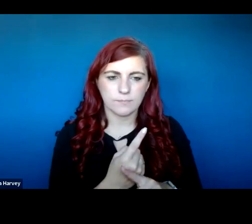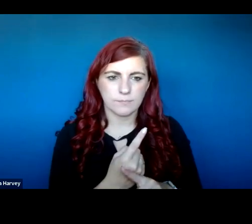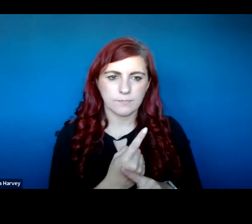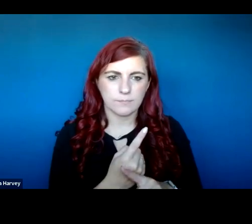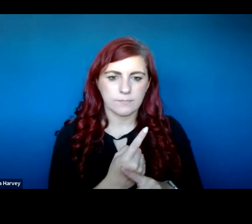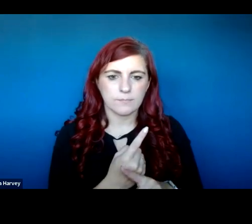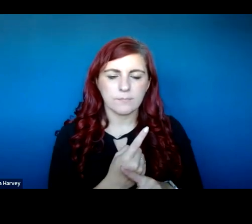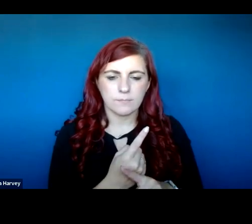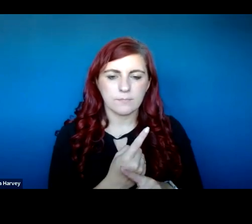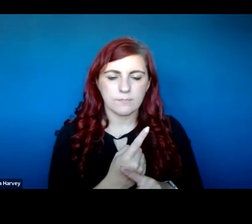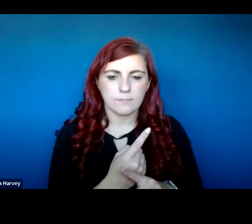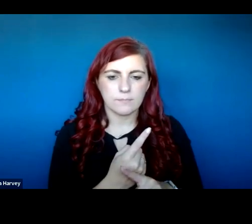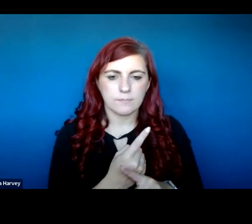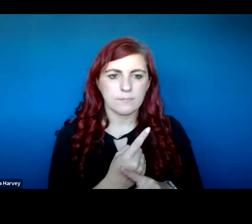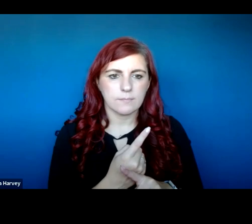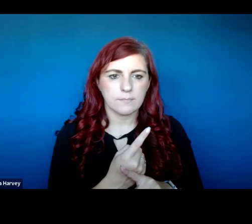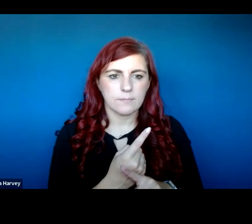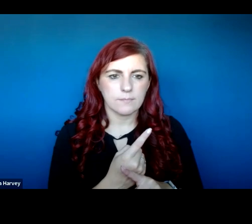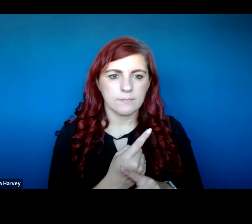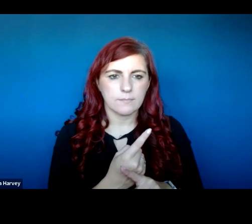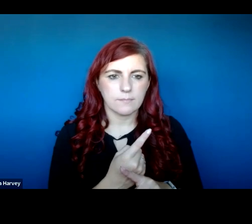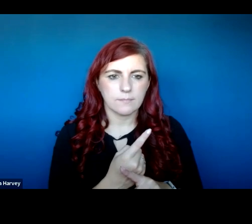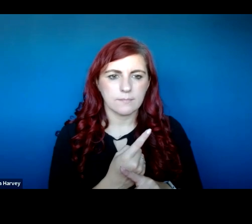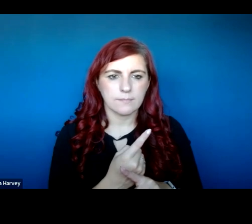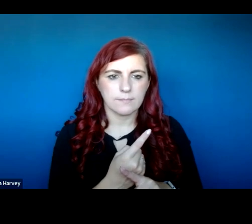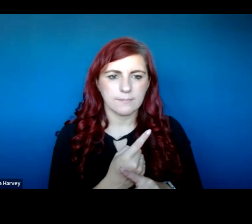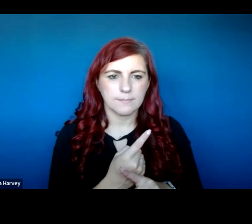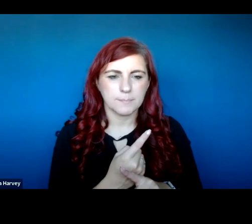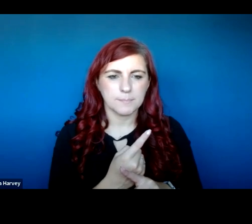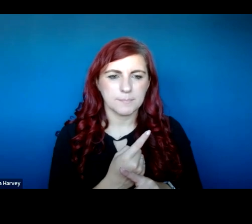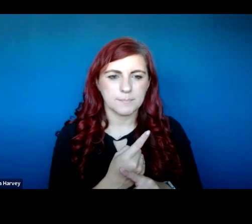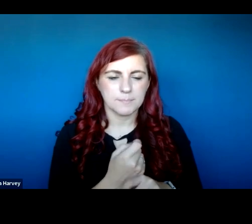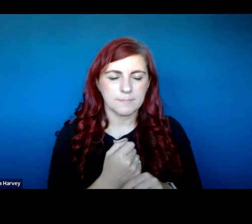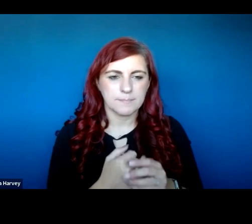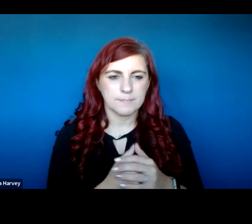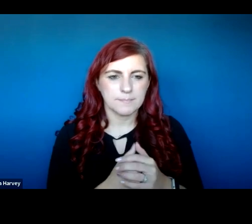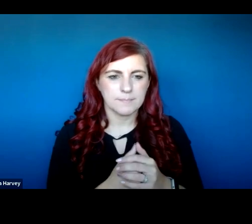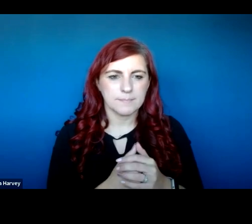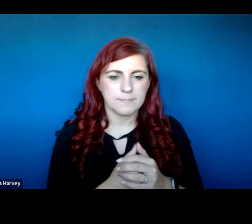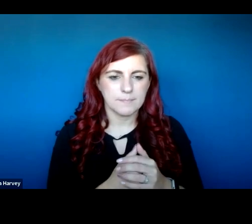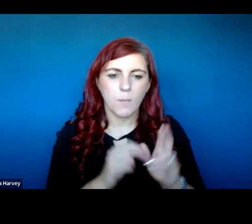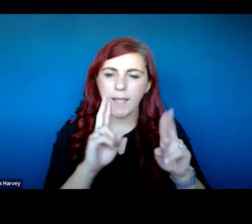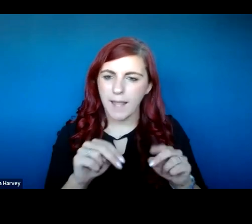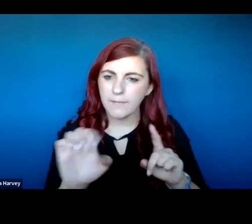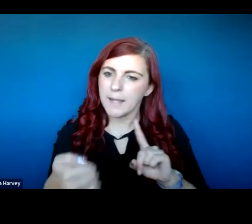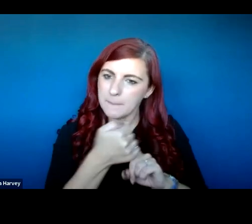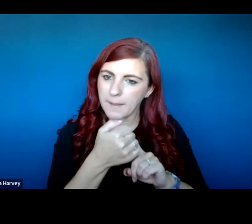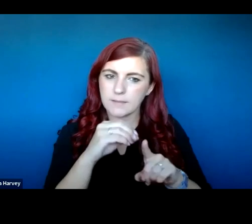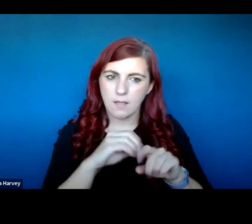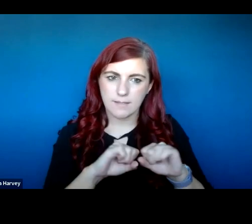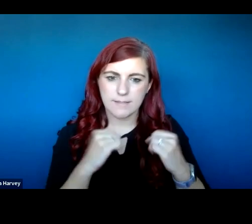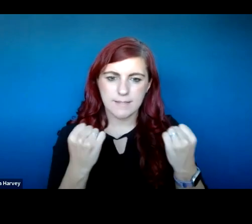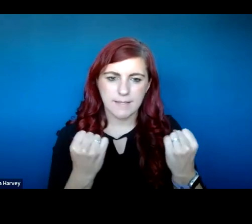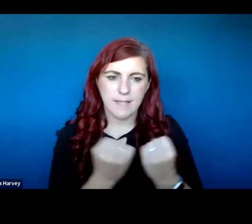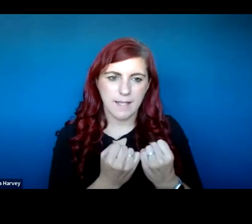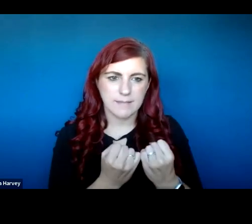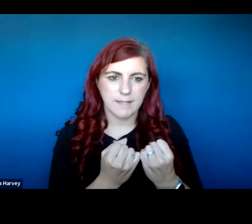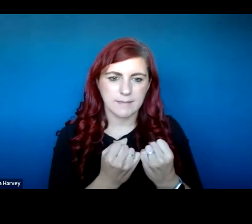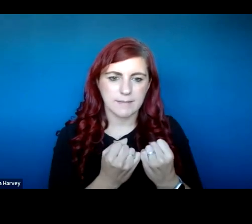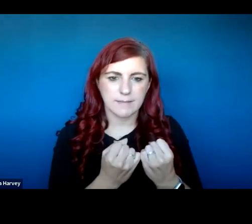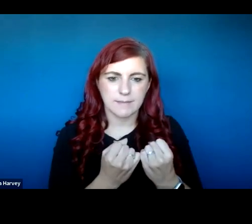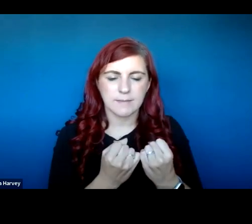..more of a big impact on the society because people will spread the word